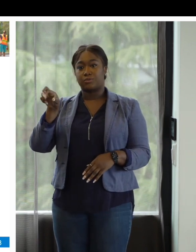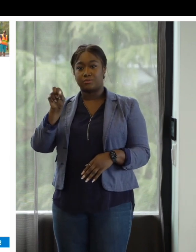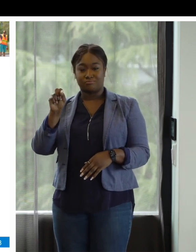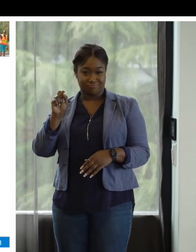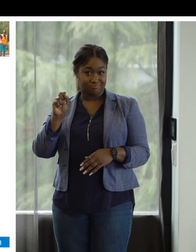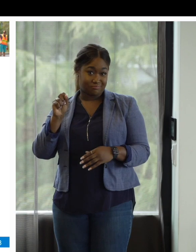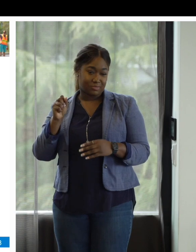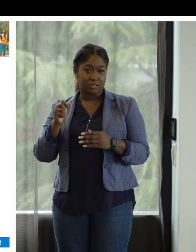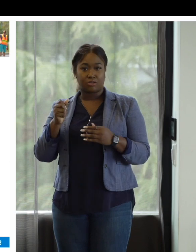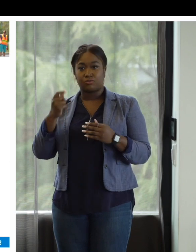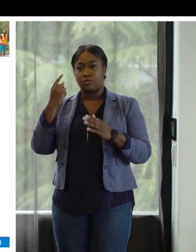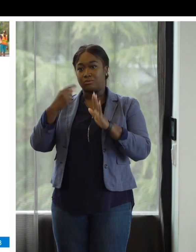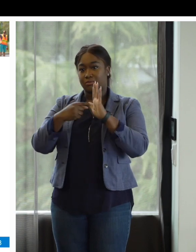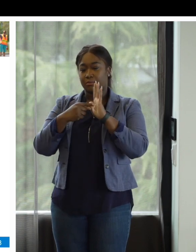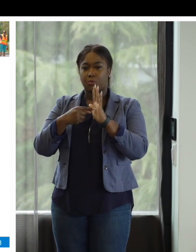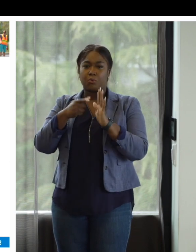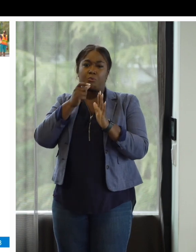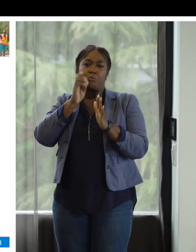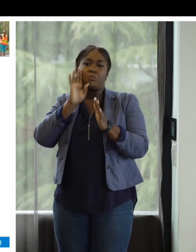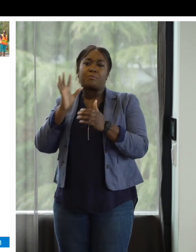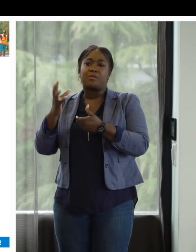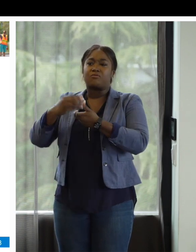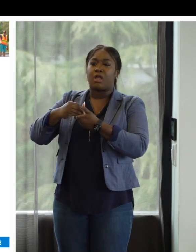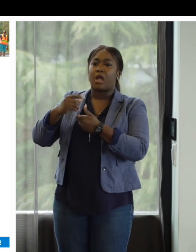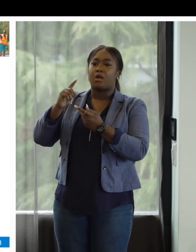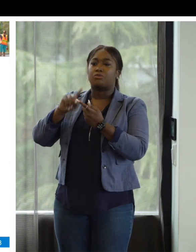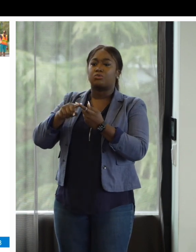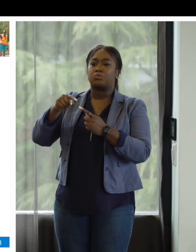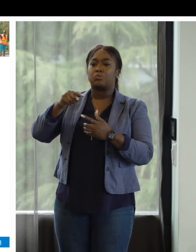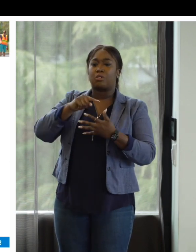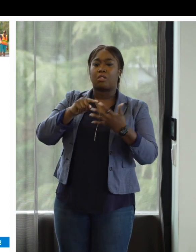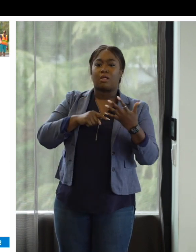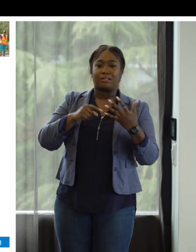to these strategy -- standard development